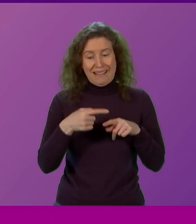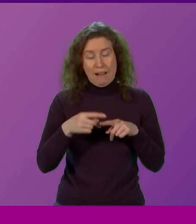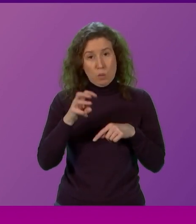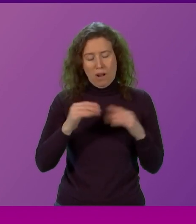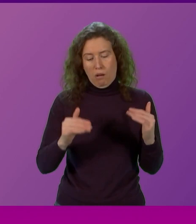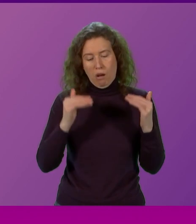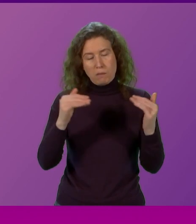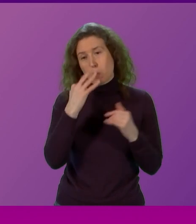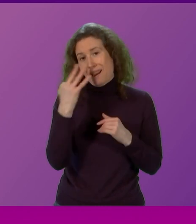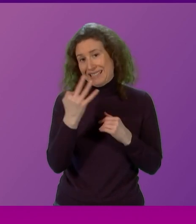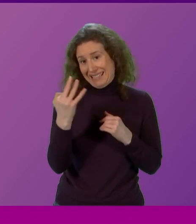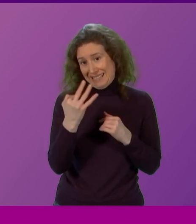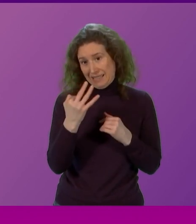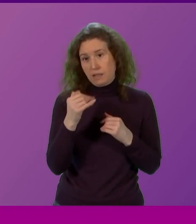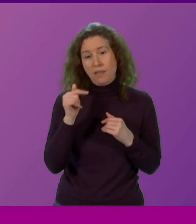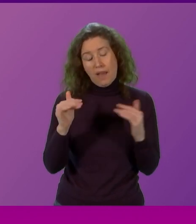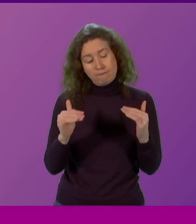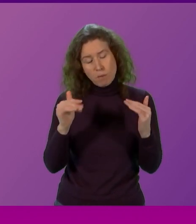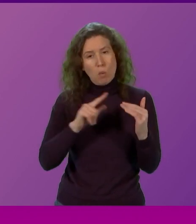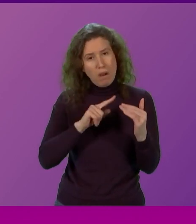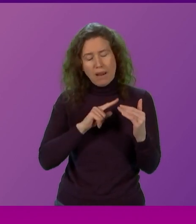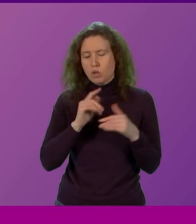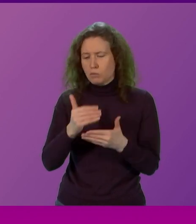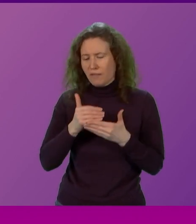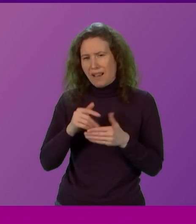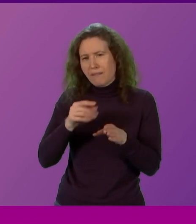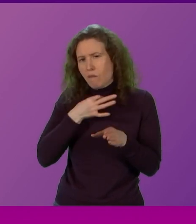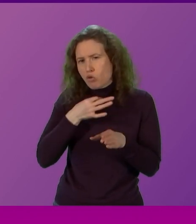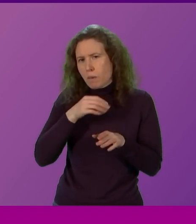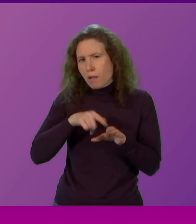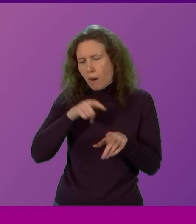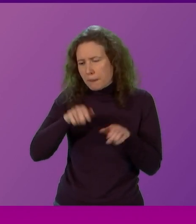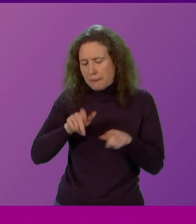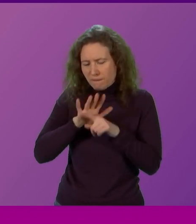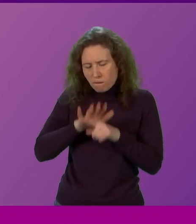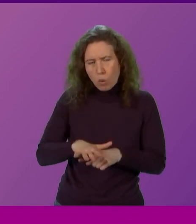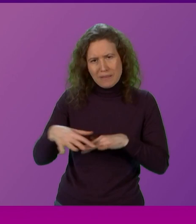The rise aims to prevent vulnerable children and young people from being forced into marriage.